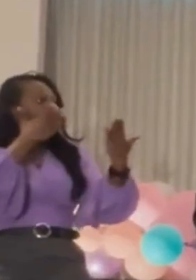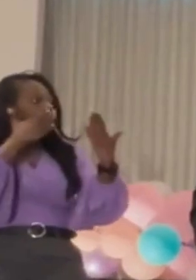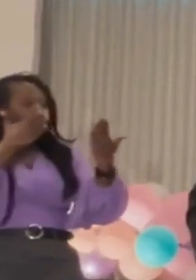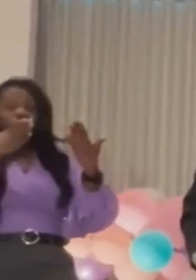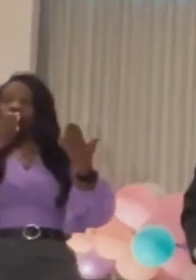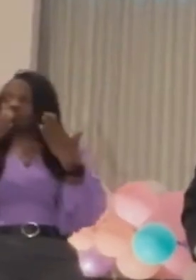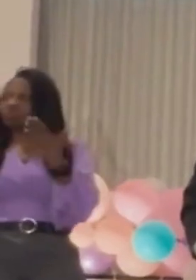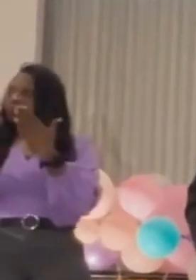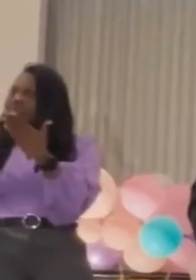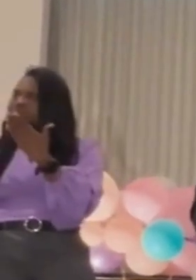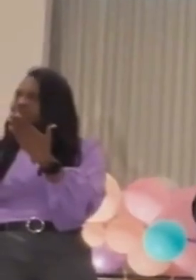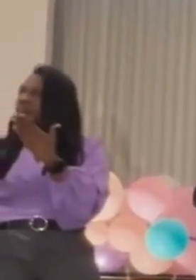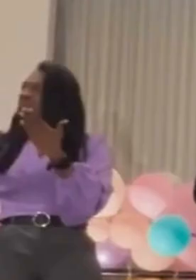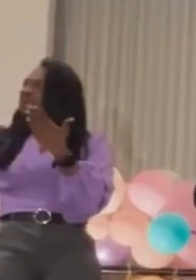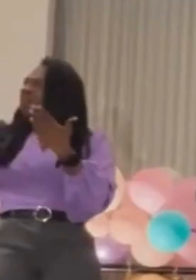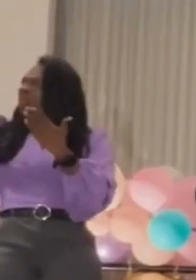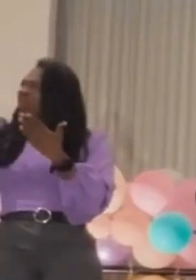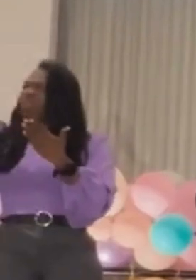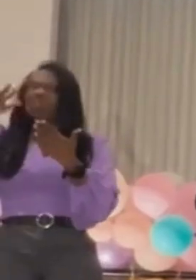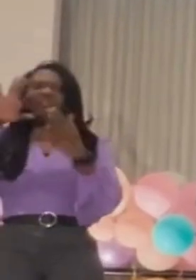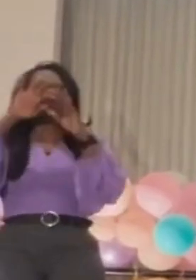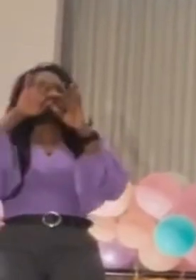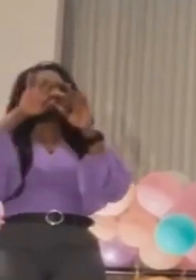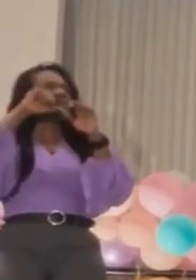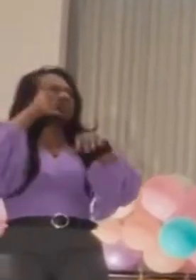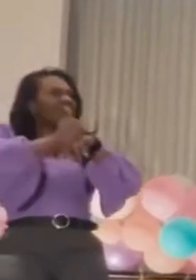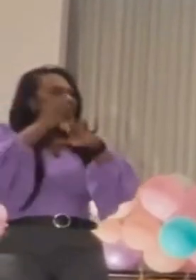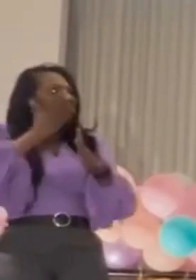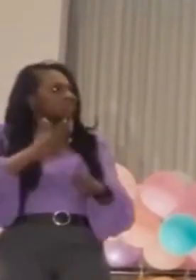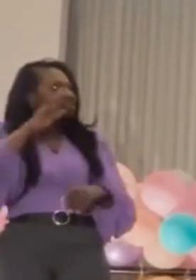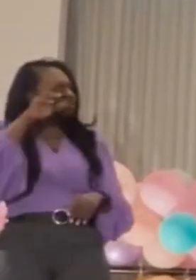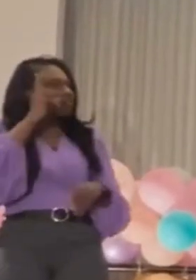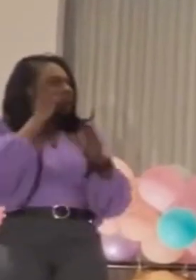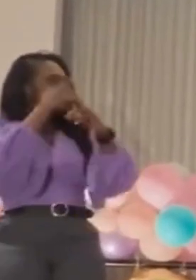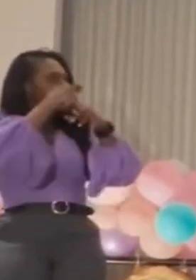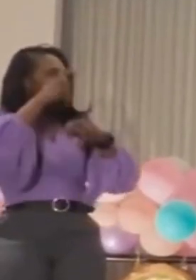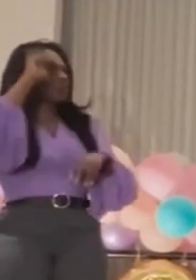of the founder of Relay north Carolina,